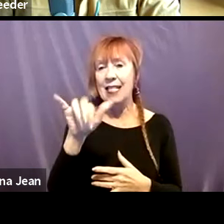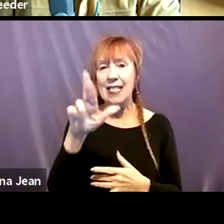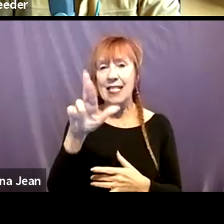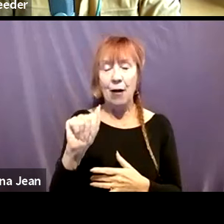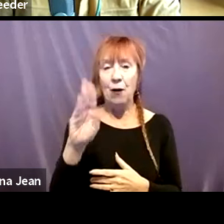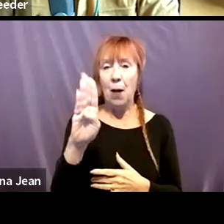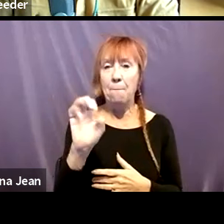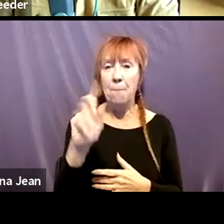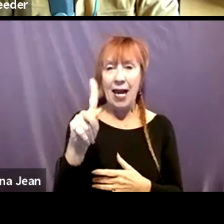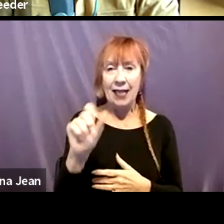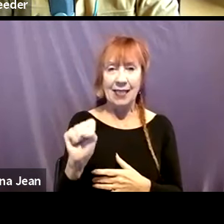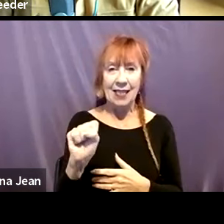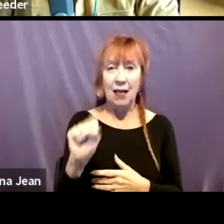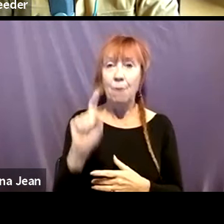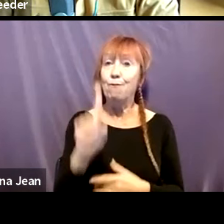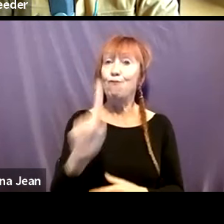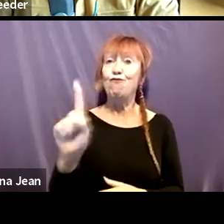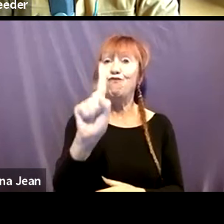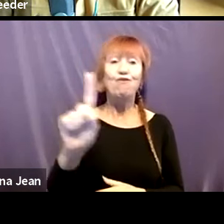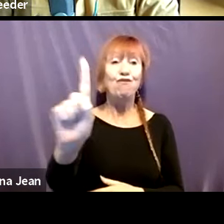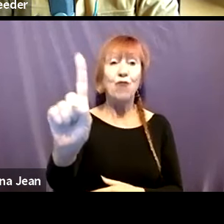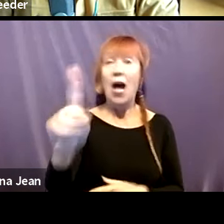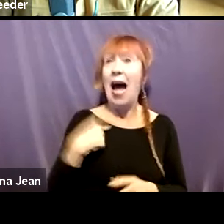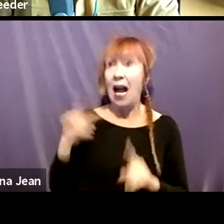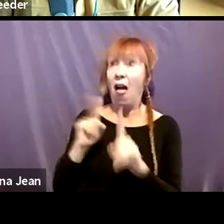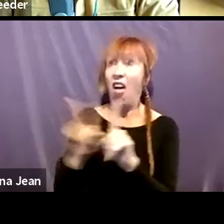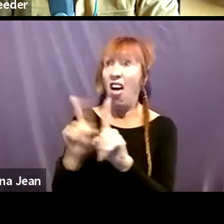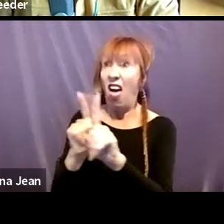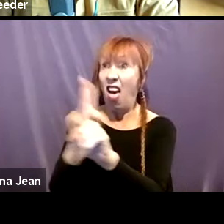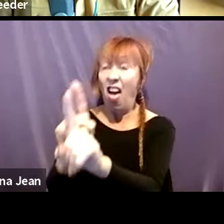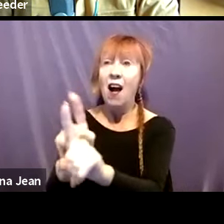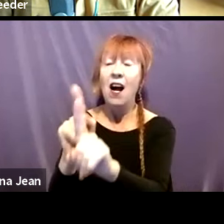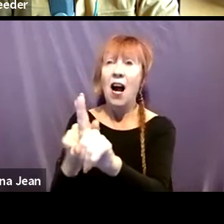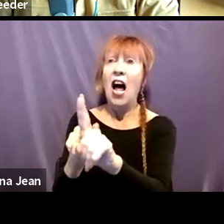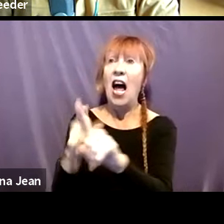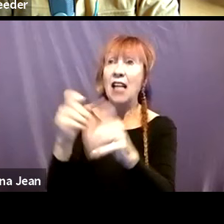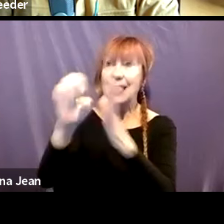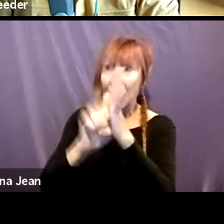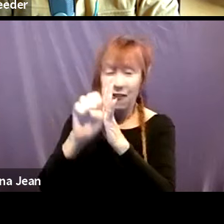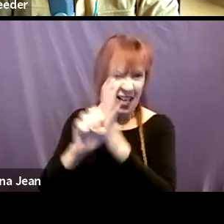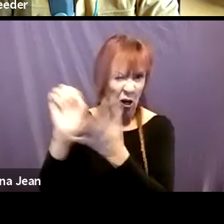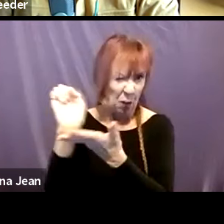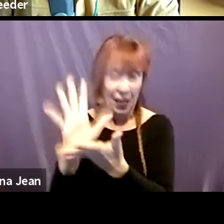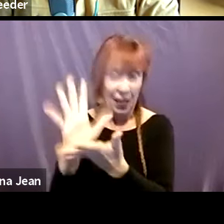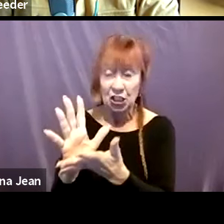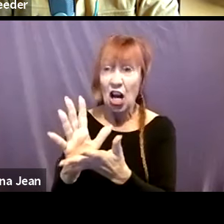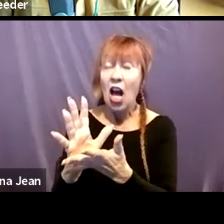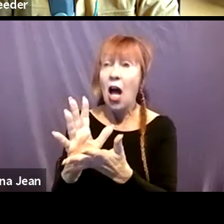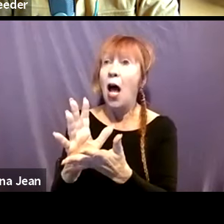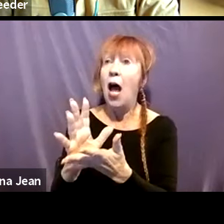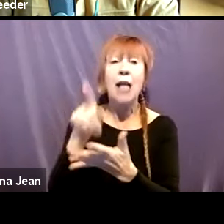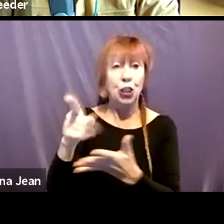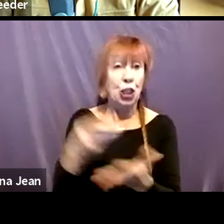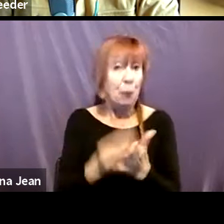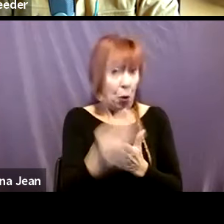and I chased her down, elevator pitched her, and she bought it. Like she used her own money from her own pocket to option the script.